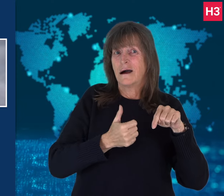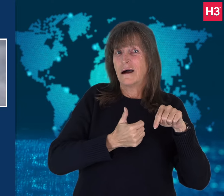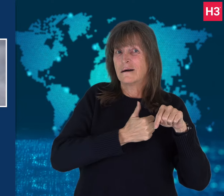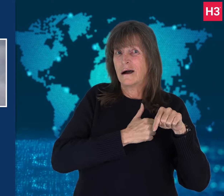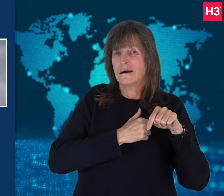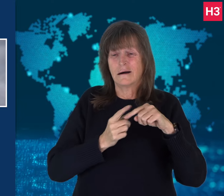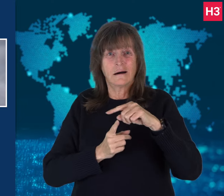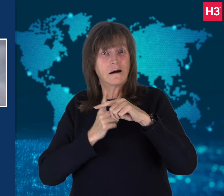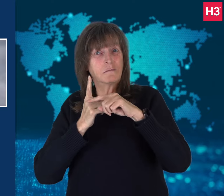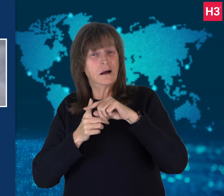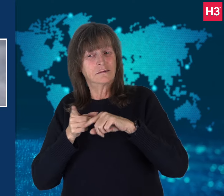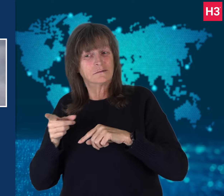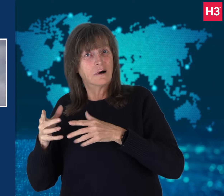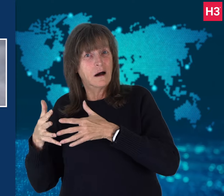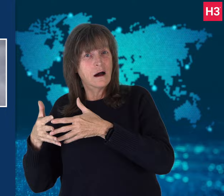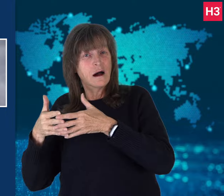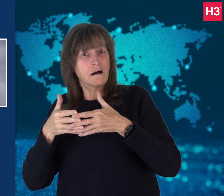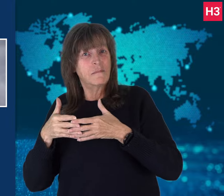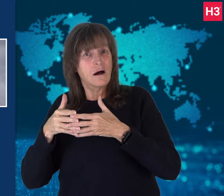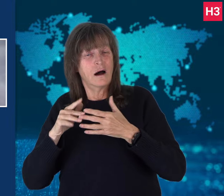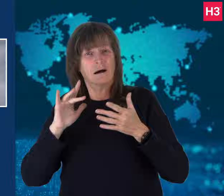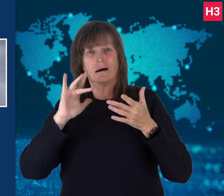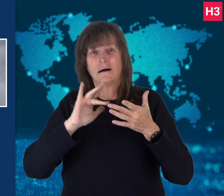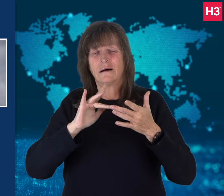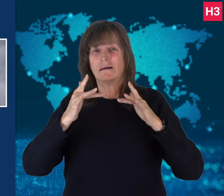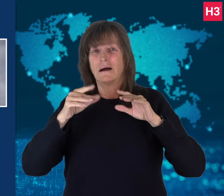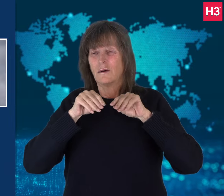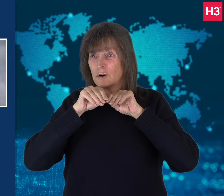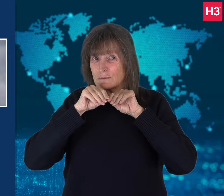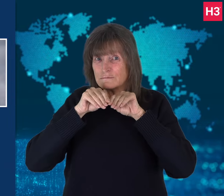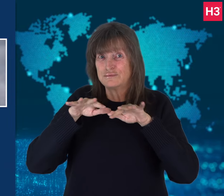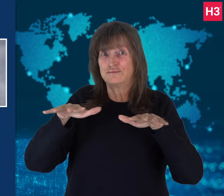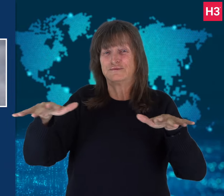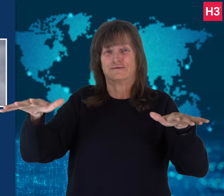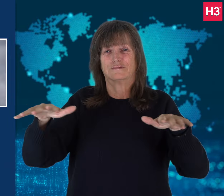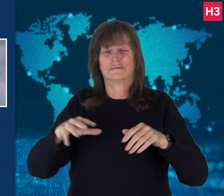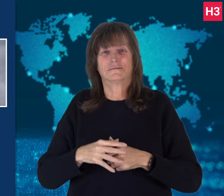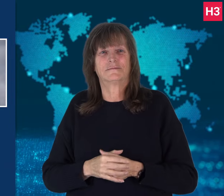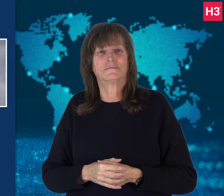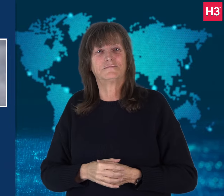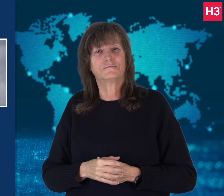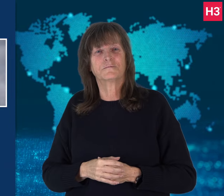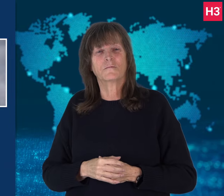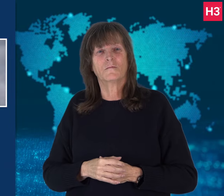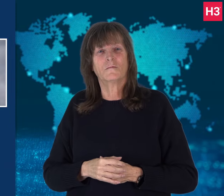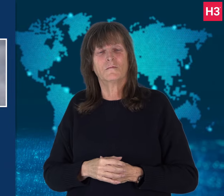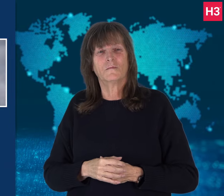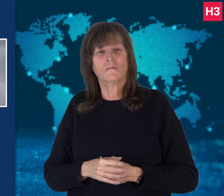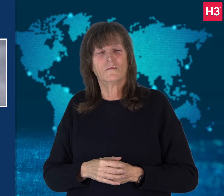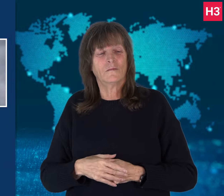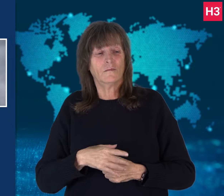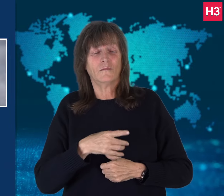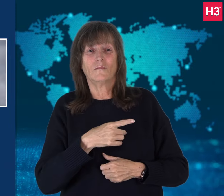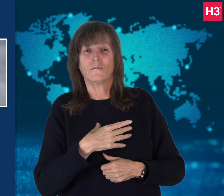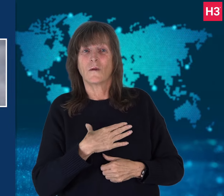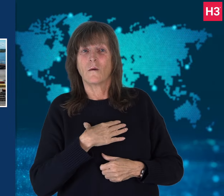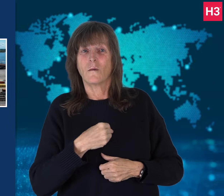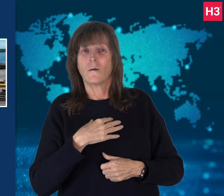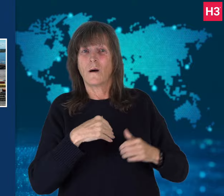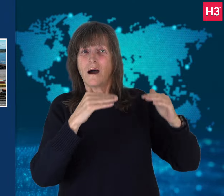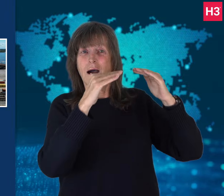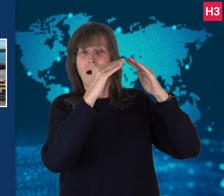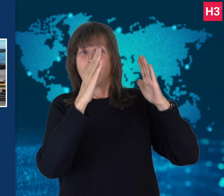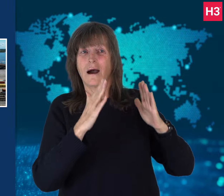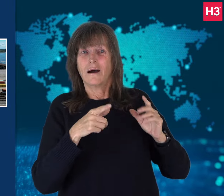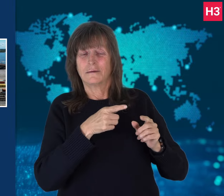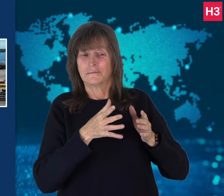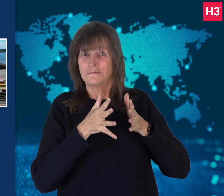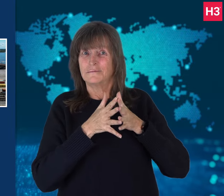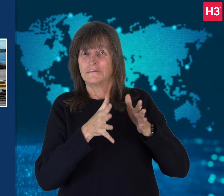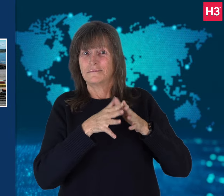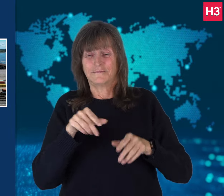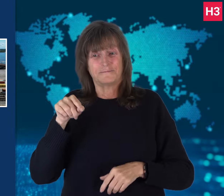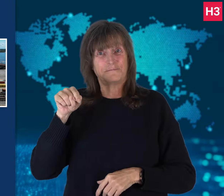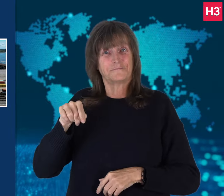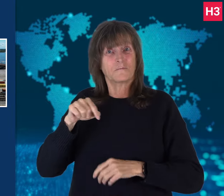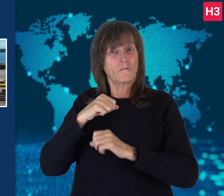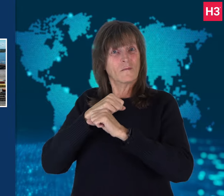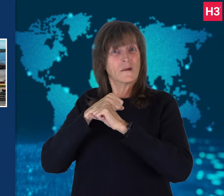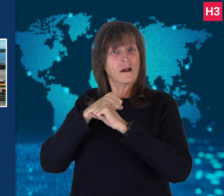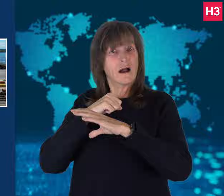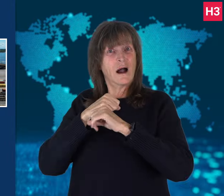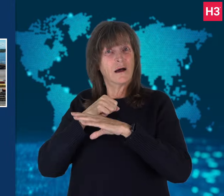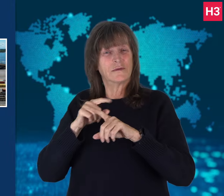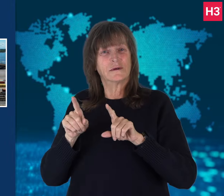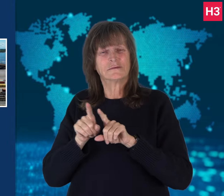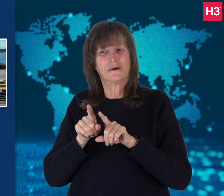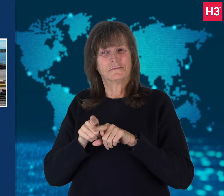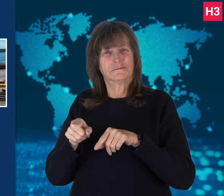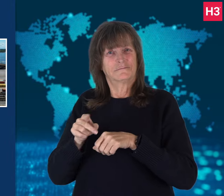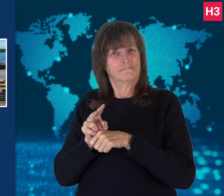on both Canadian and American networks. The White House said the ad